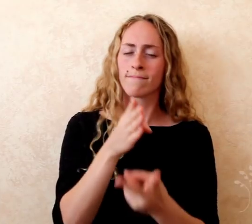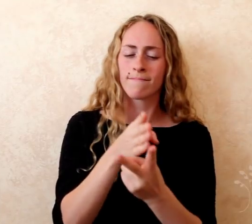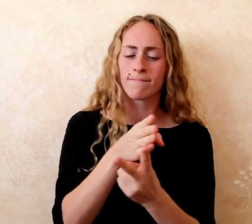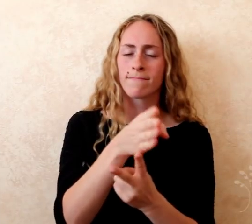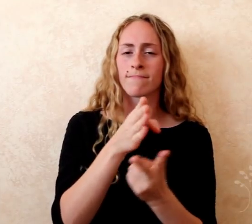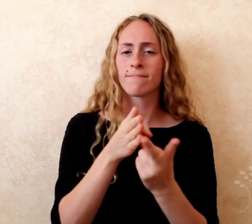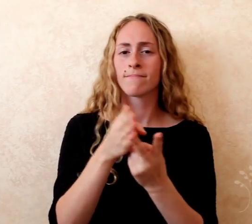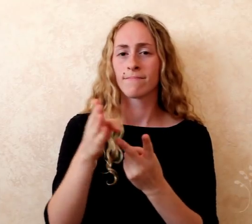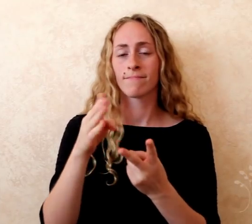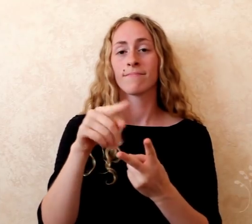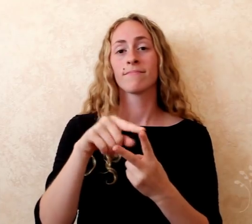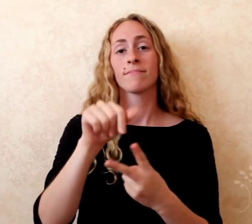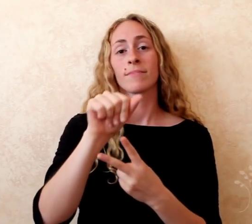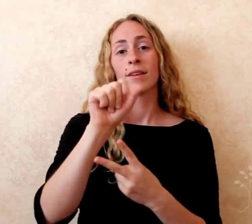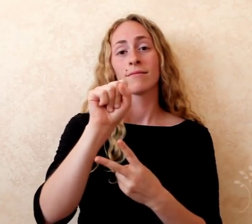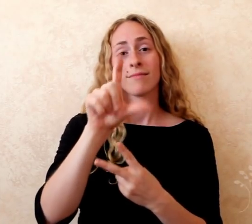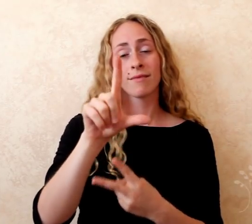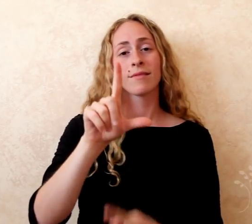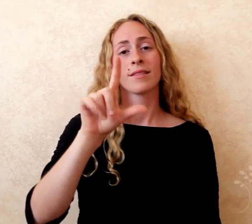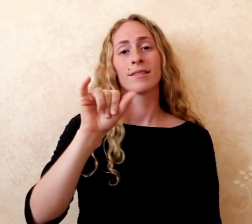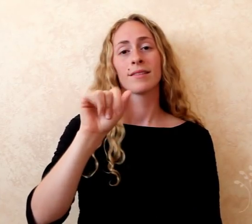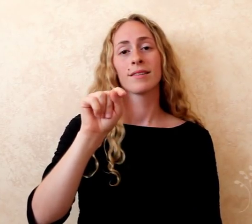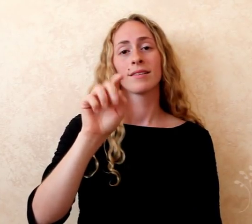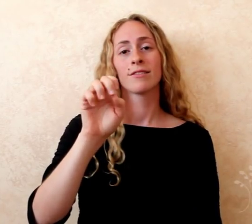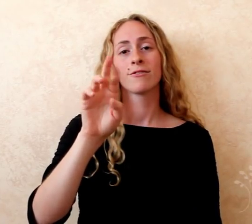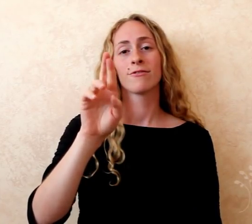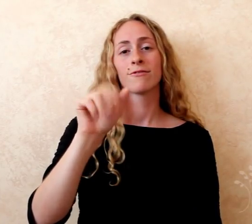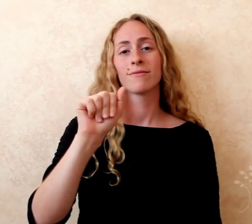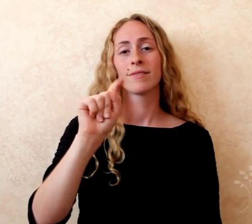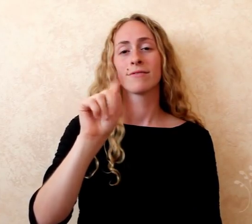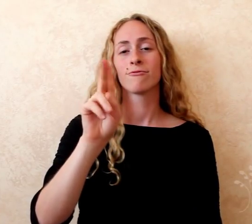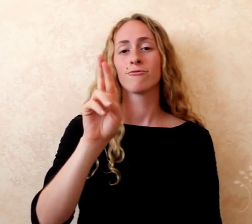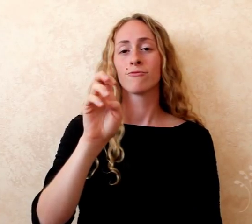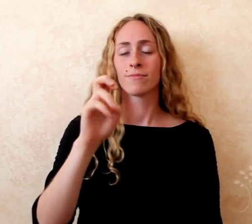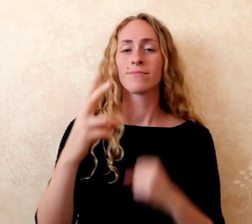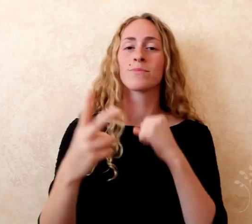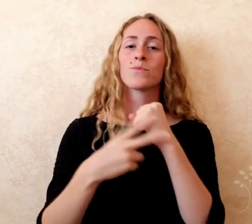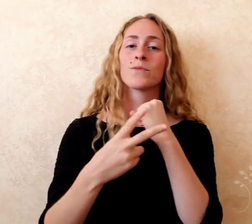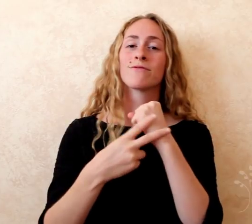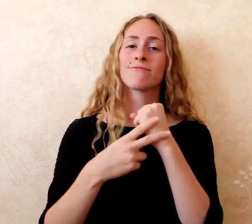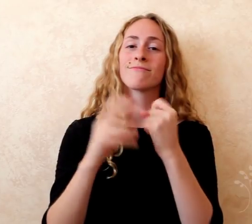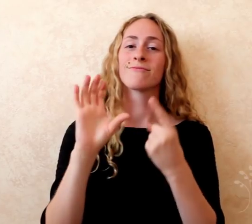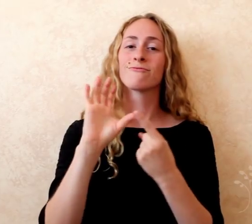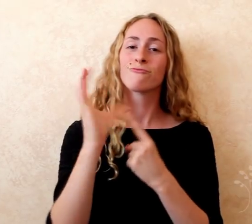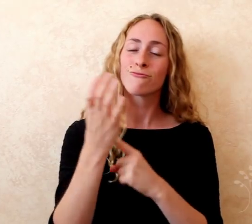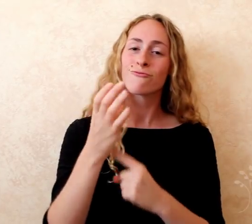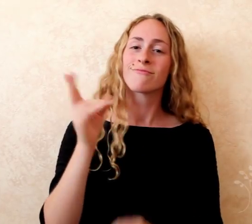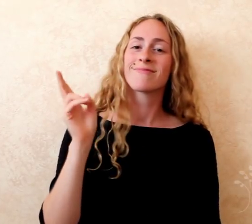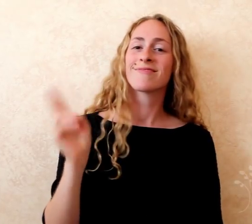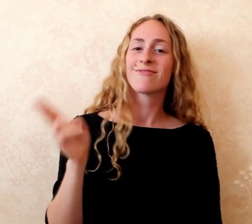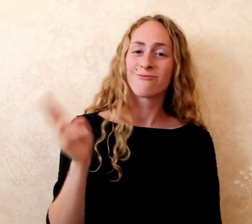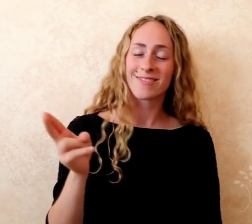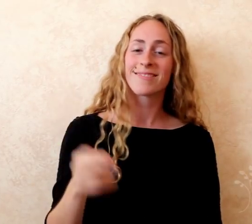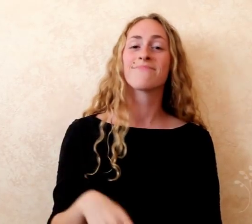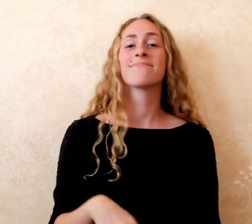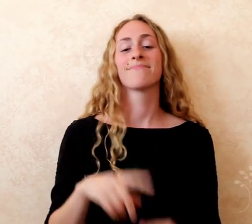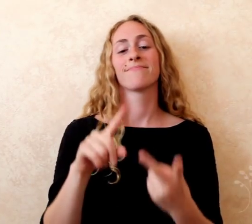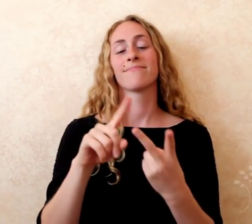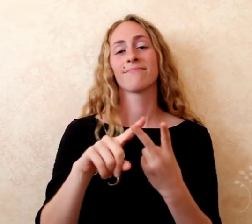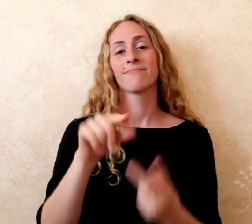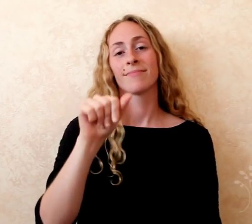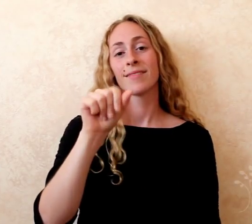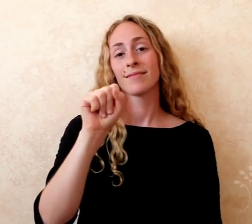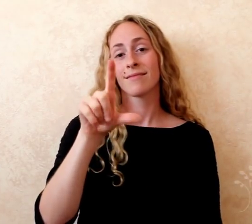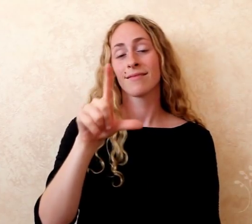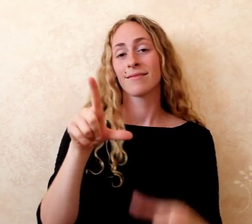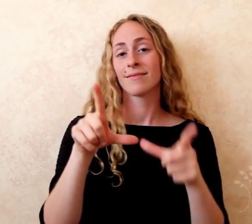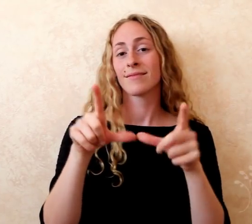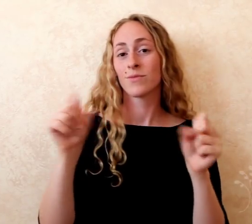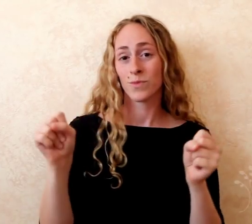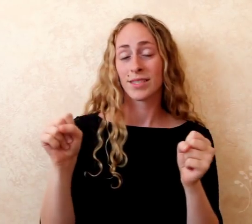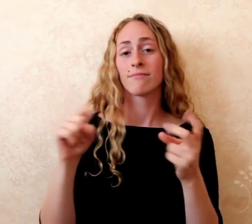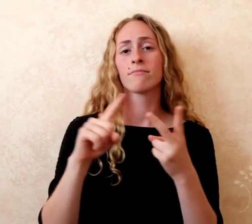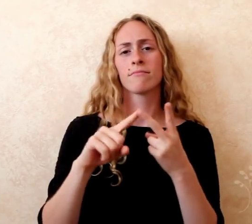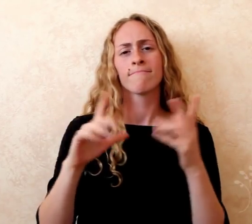literature, preserving culture and history and 2.) ASL Linguistics, promoting a better understanding of the